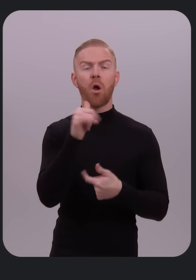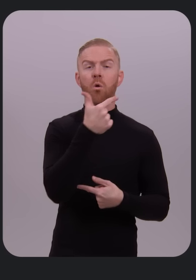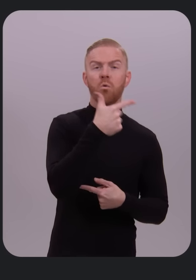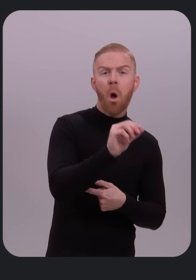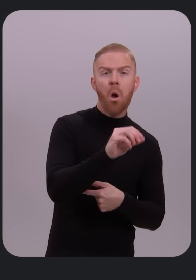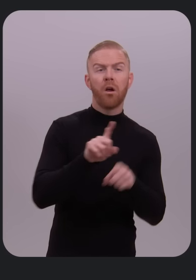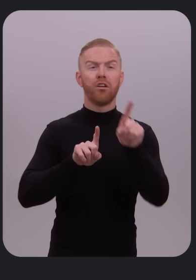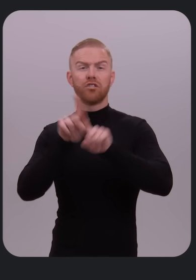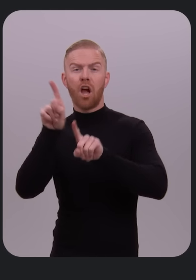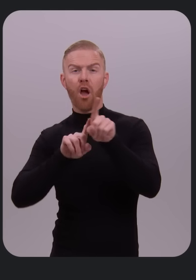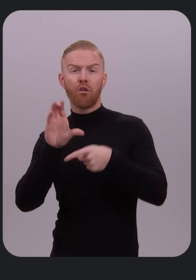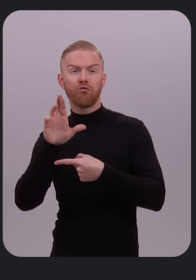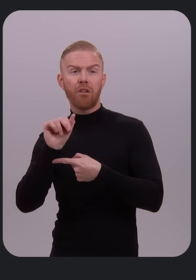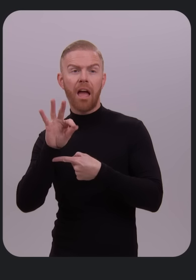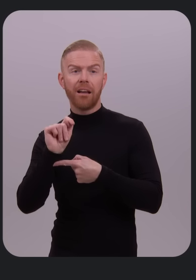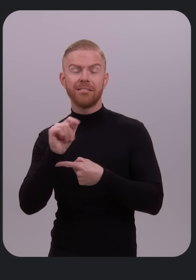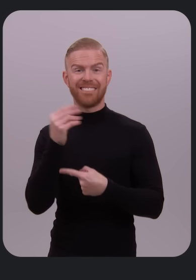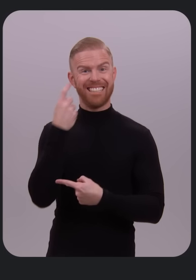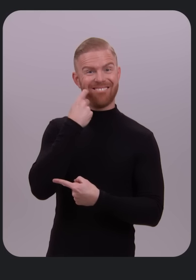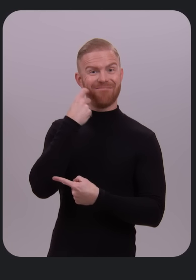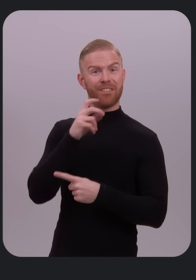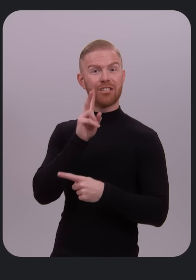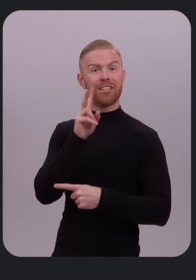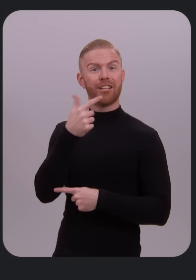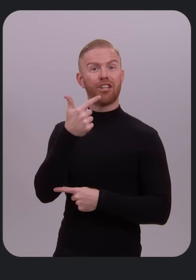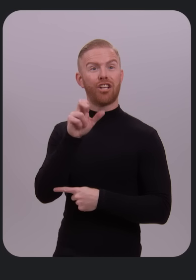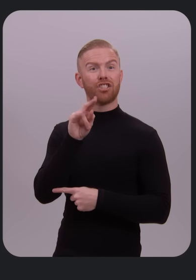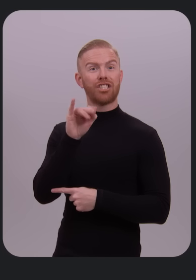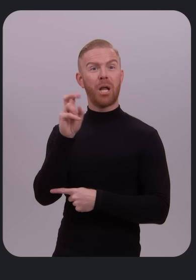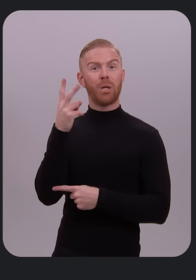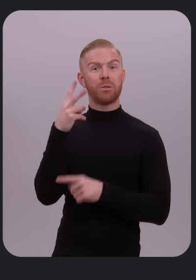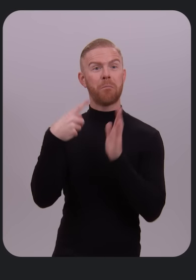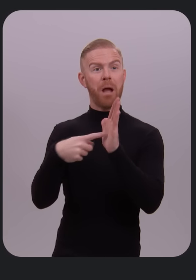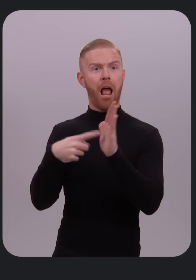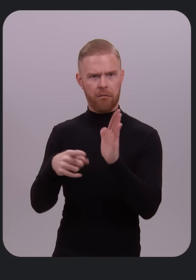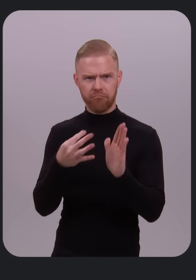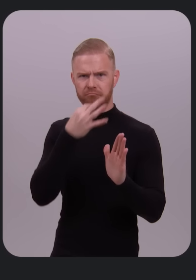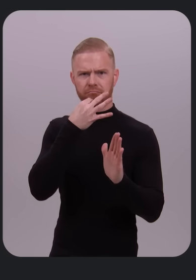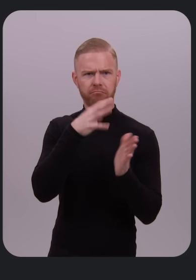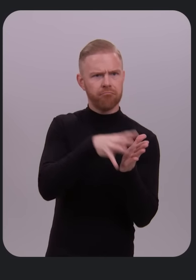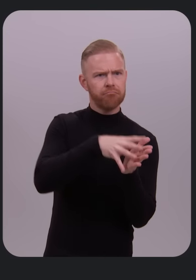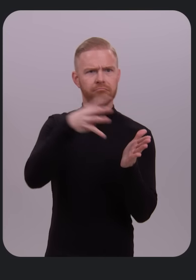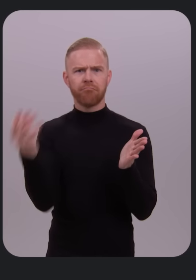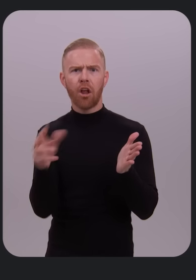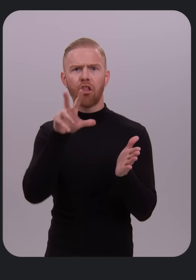our Genie 2 model, capable of generating 3D, simulated environments that you can interact with just from